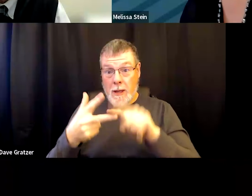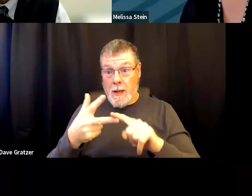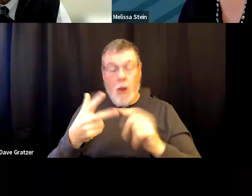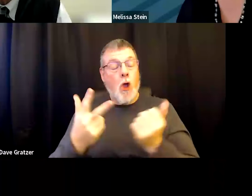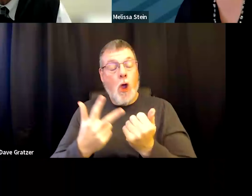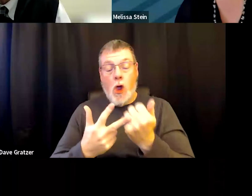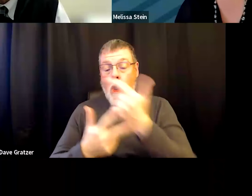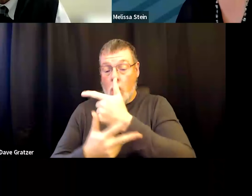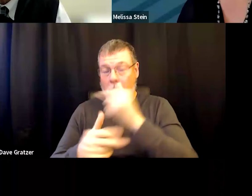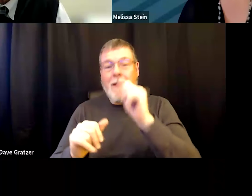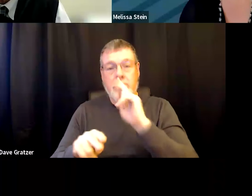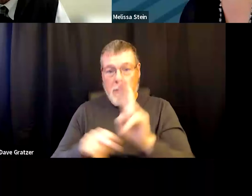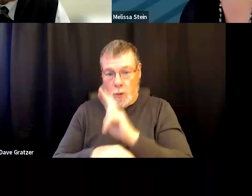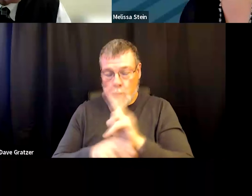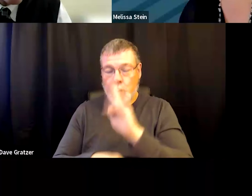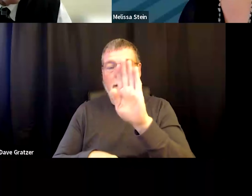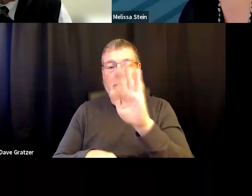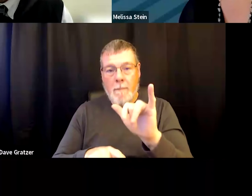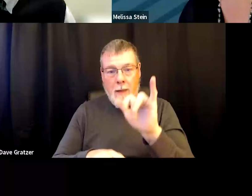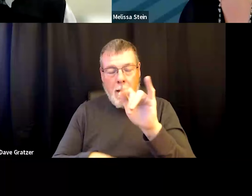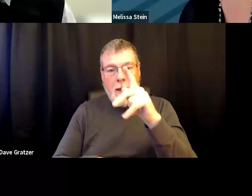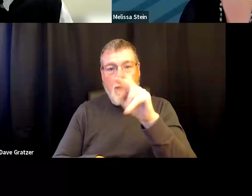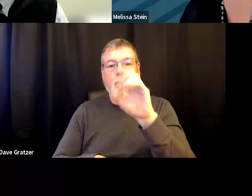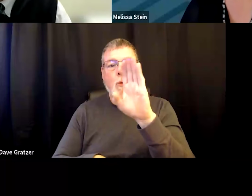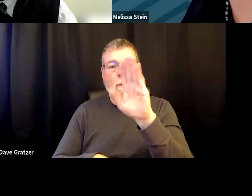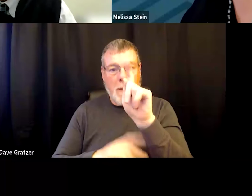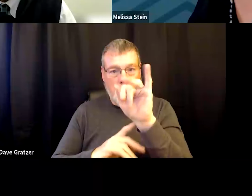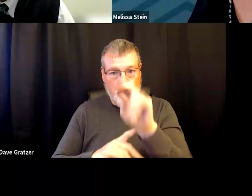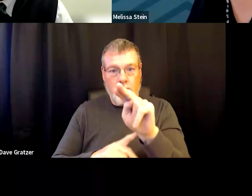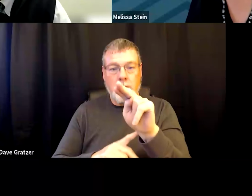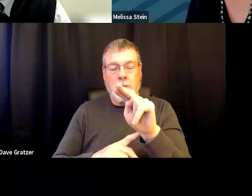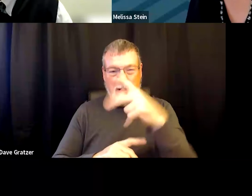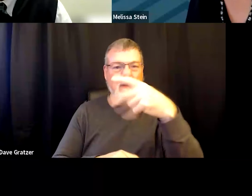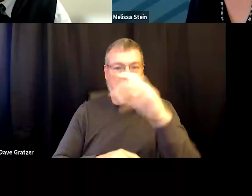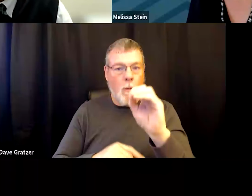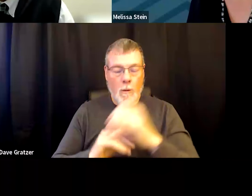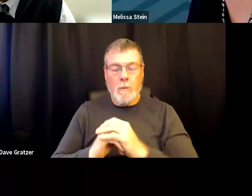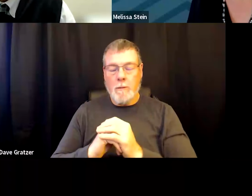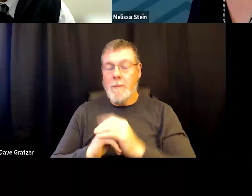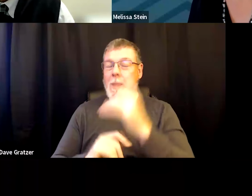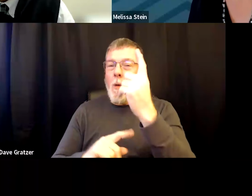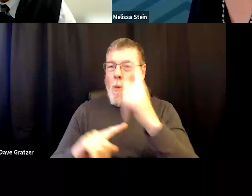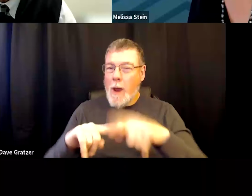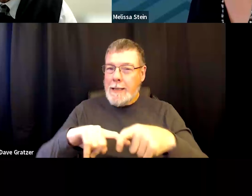that can be used by probation officers. I think the one caveat in of training